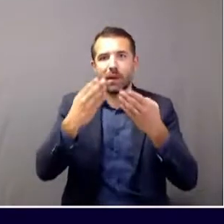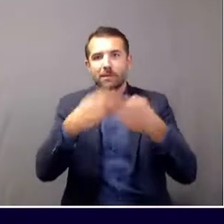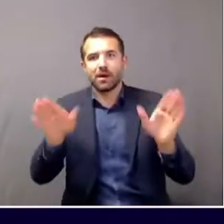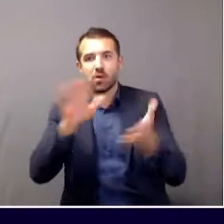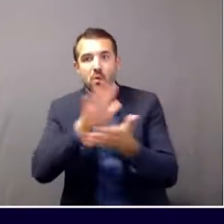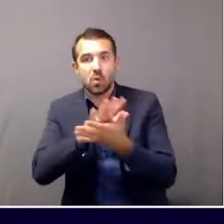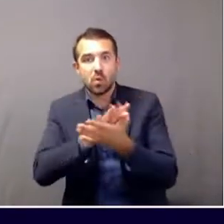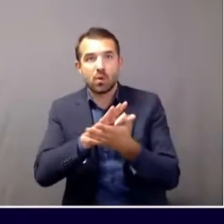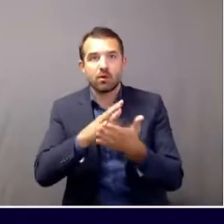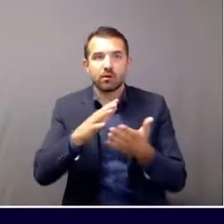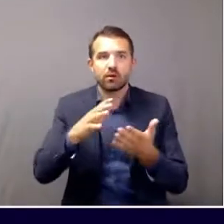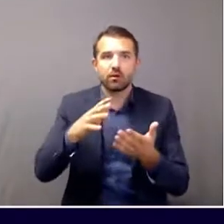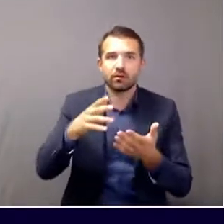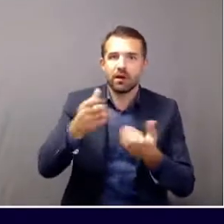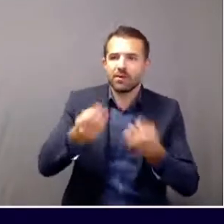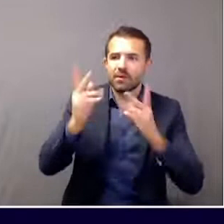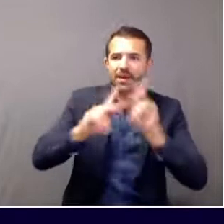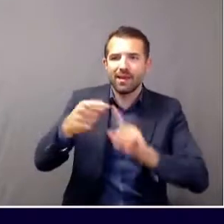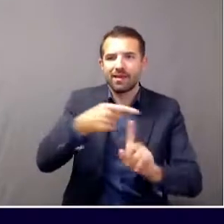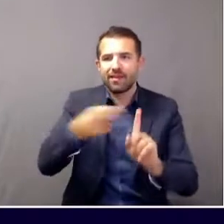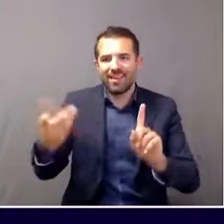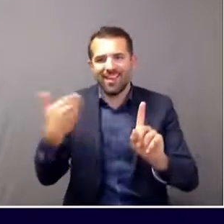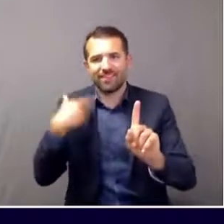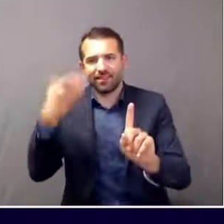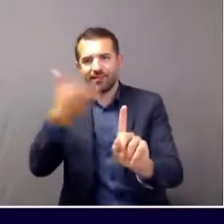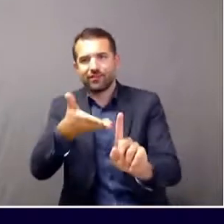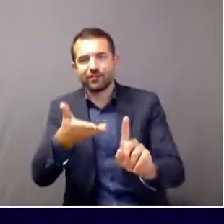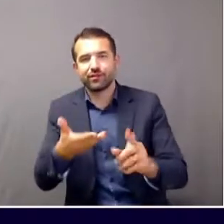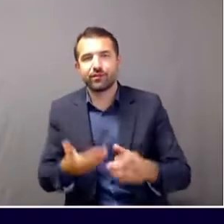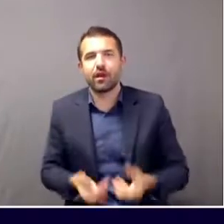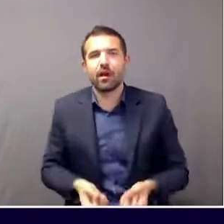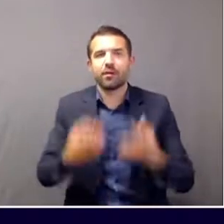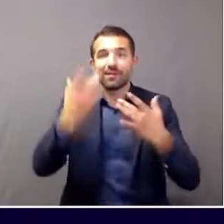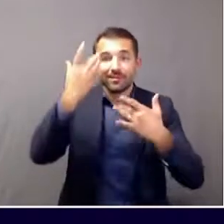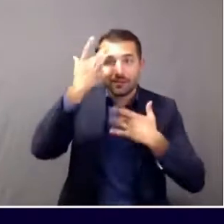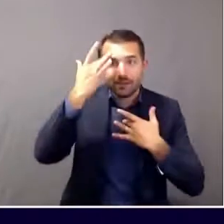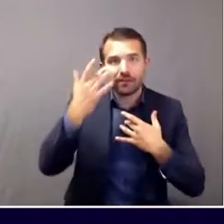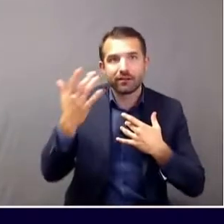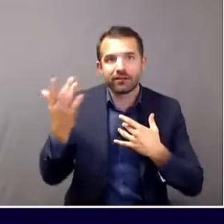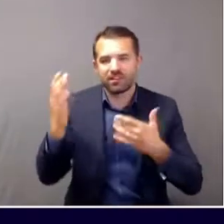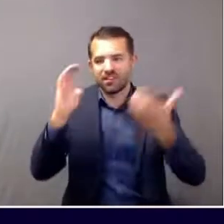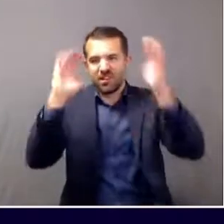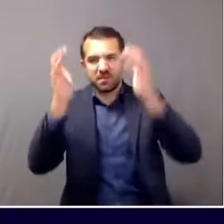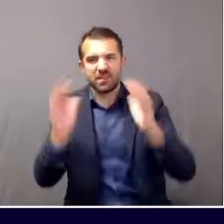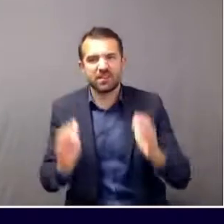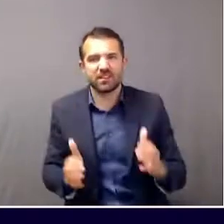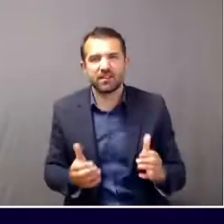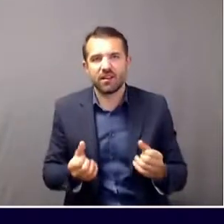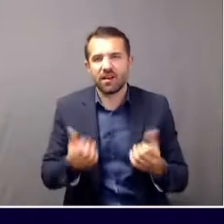nominator but as as commissioner